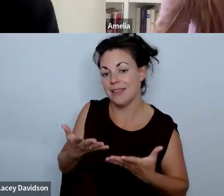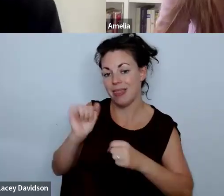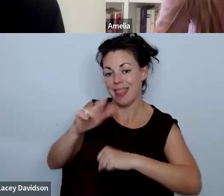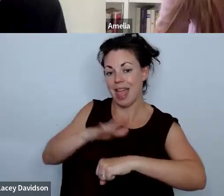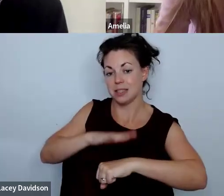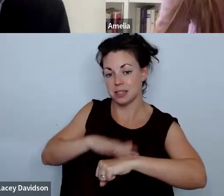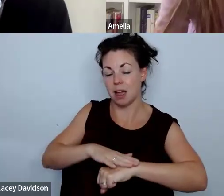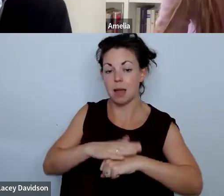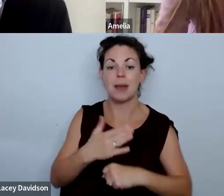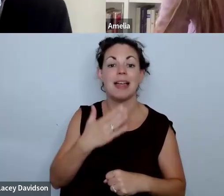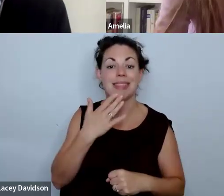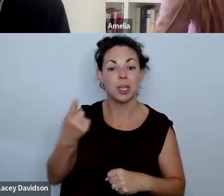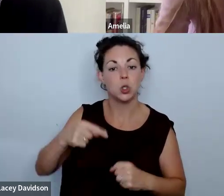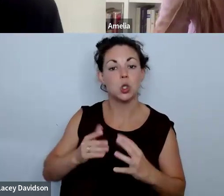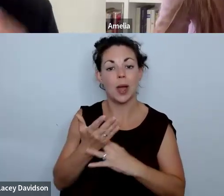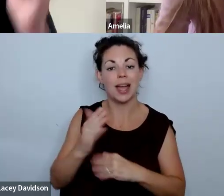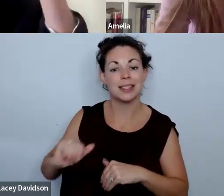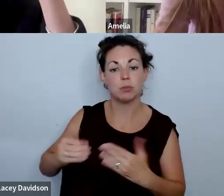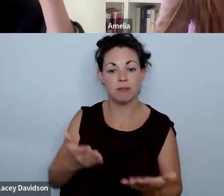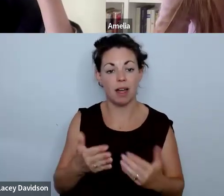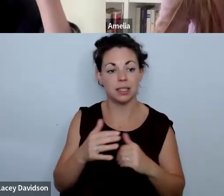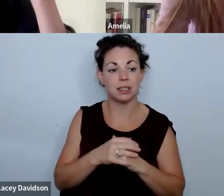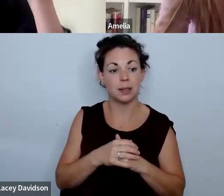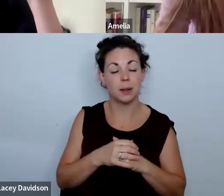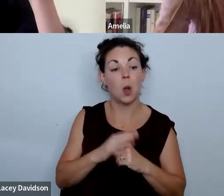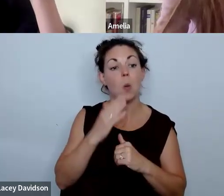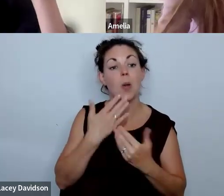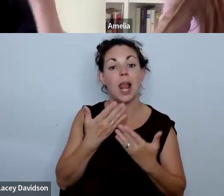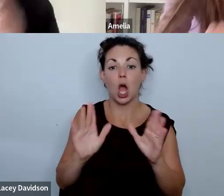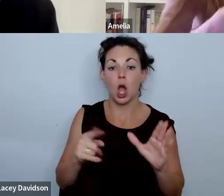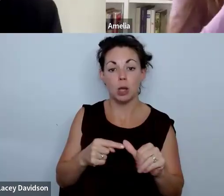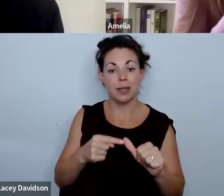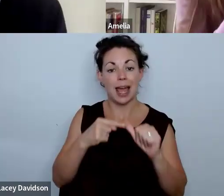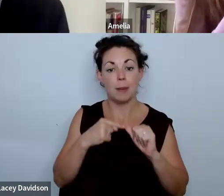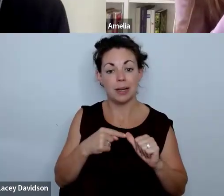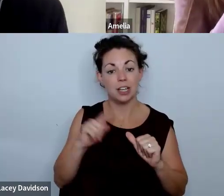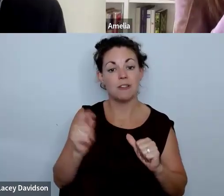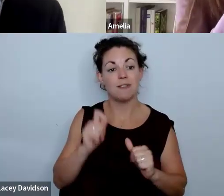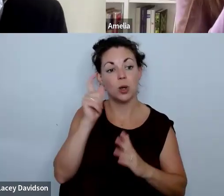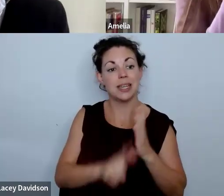on our newsletter and we'll let you know when applications open if you would like to join because we have many